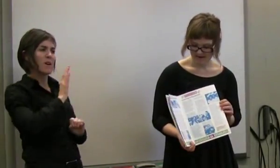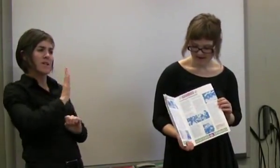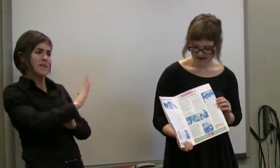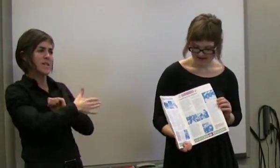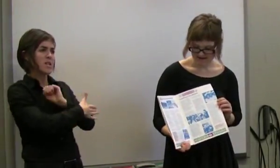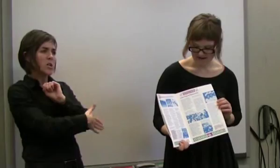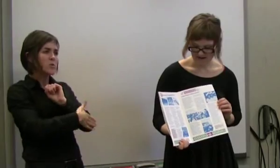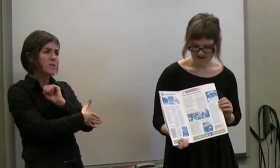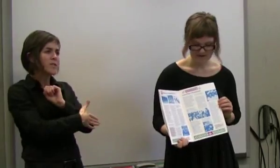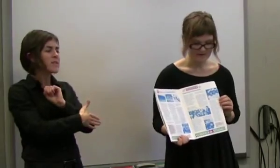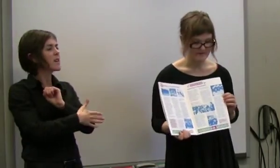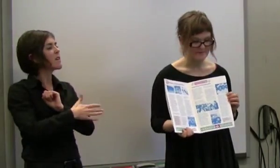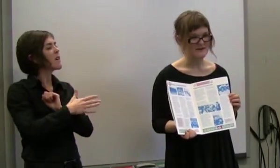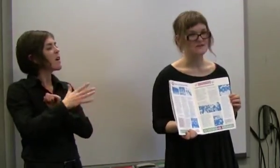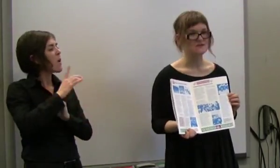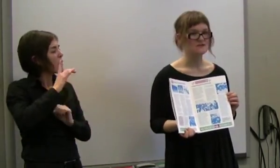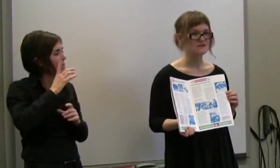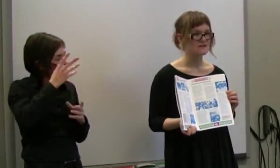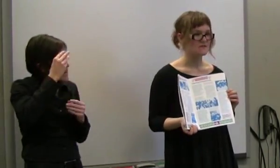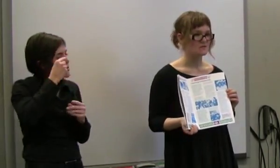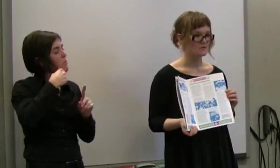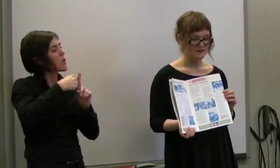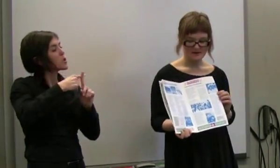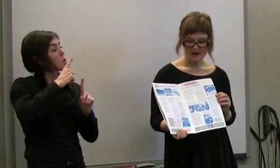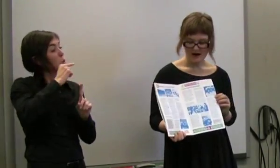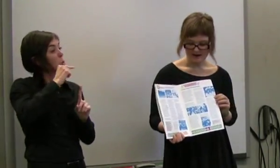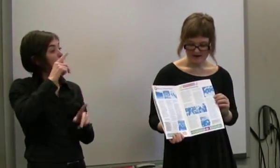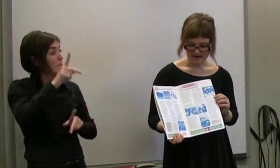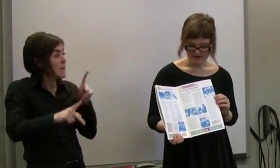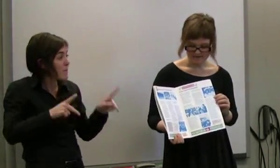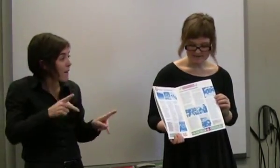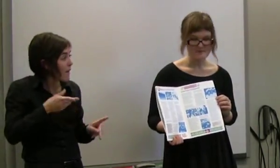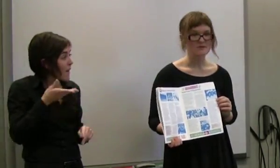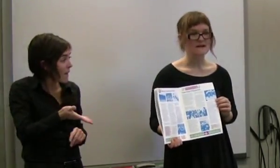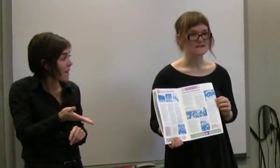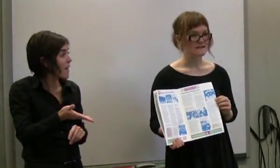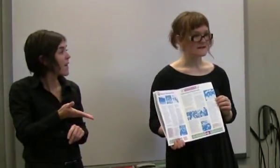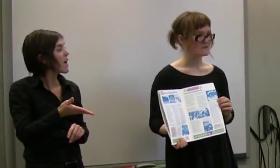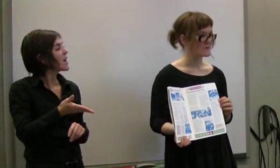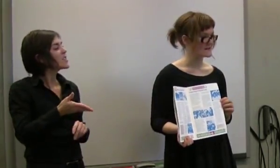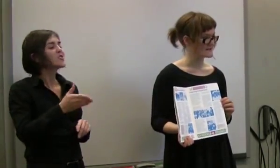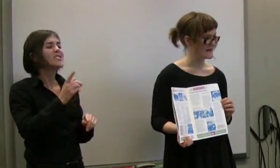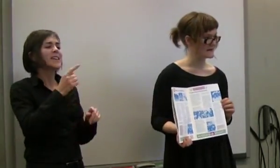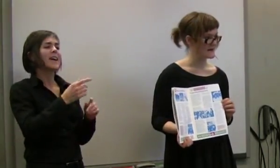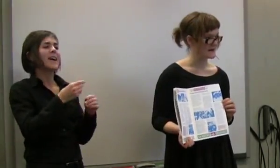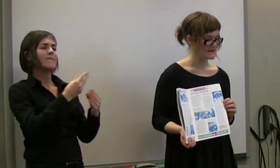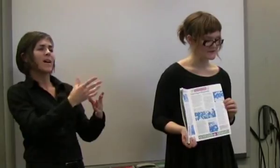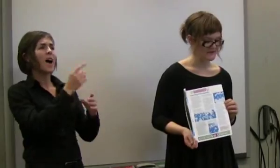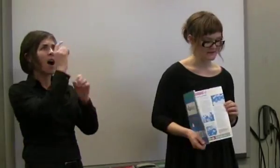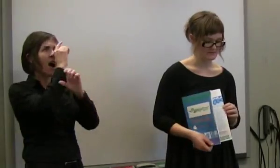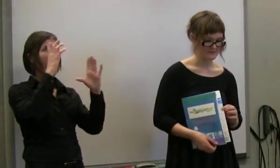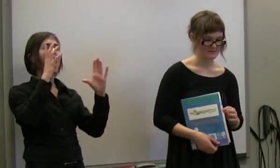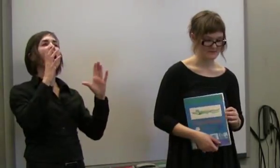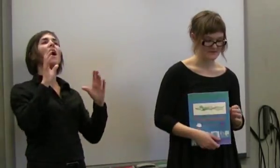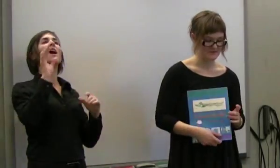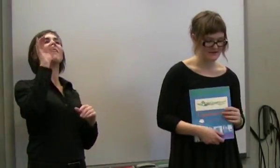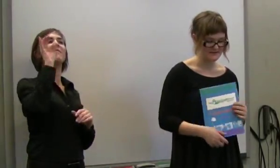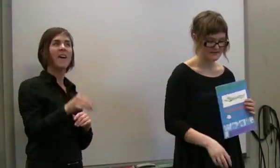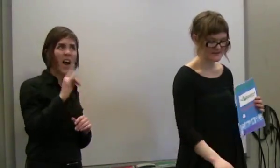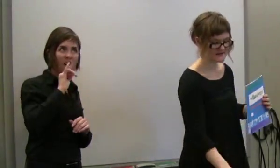Each one has basic introductory information.